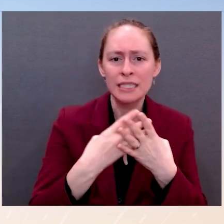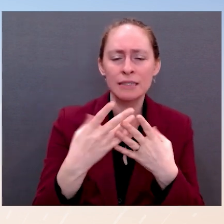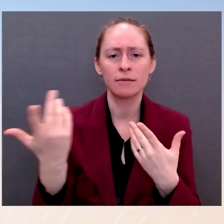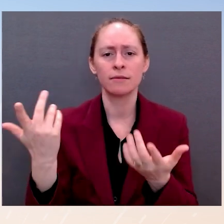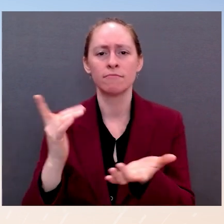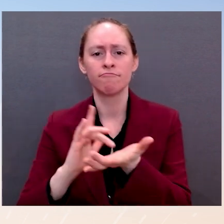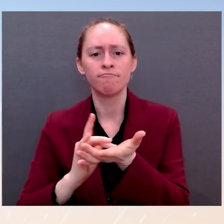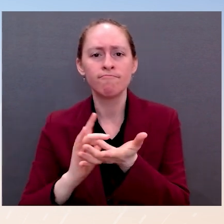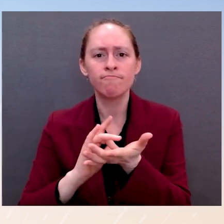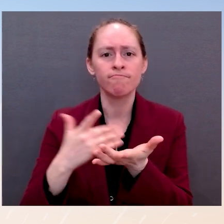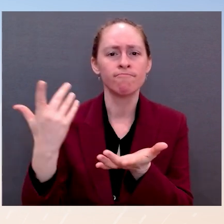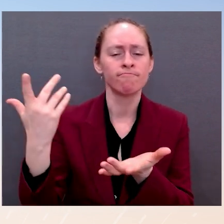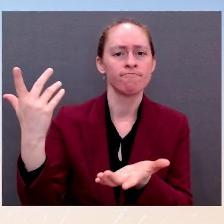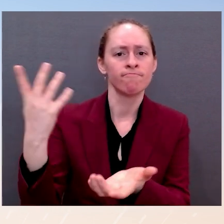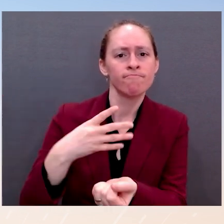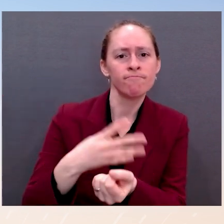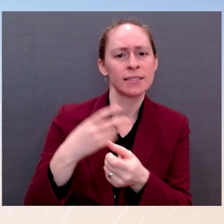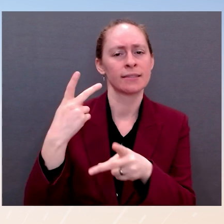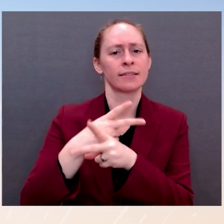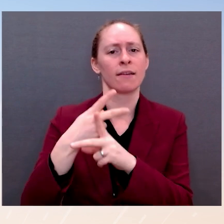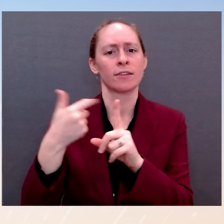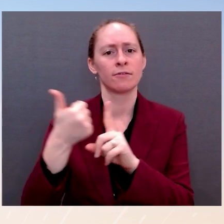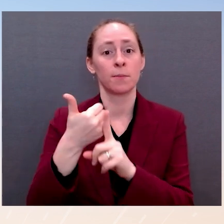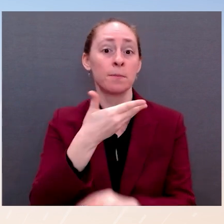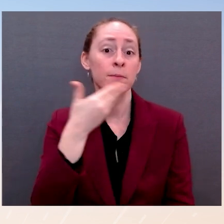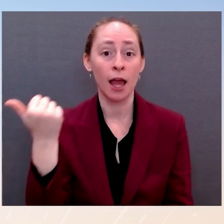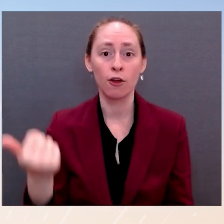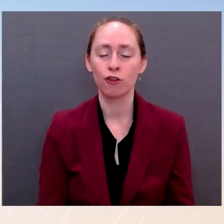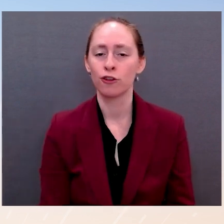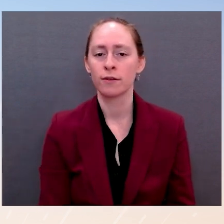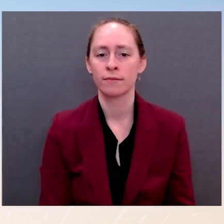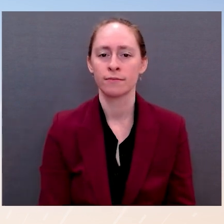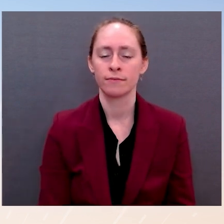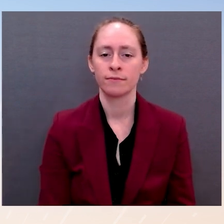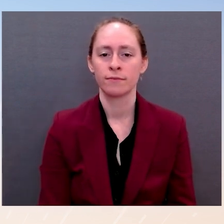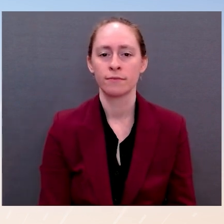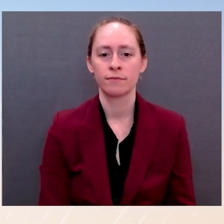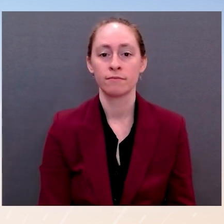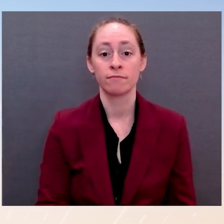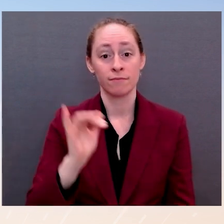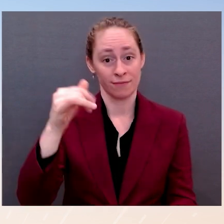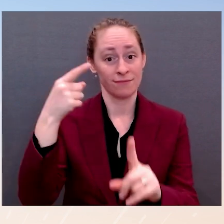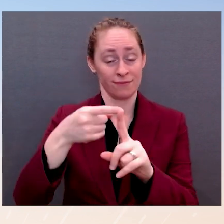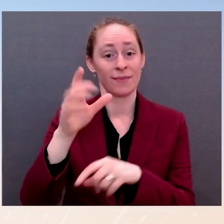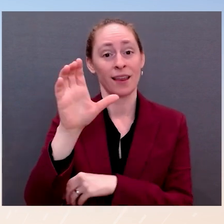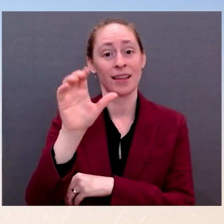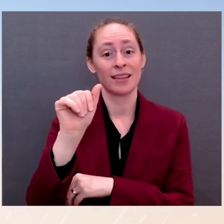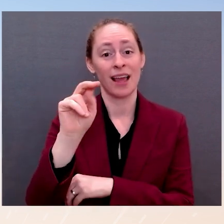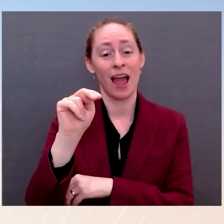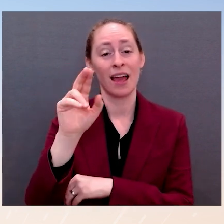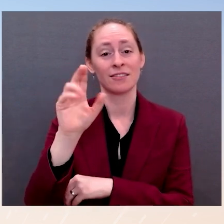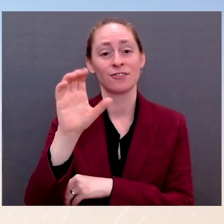So while the original Cancer Moonshot led by the President in his role as vice President , transform the federal government's